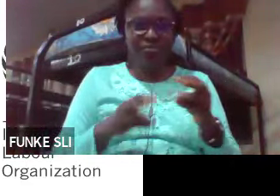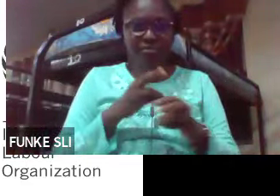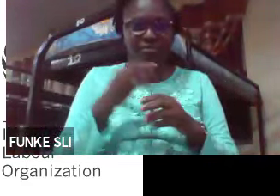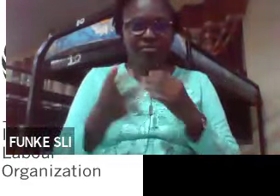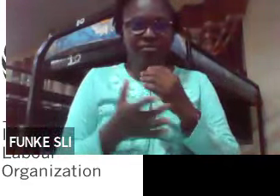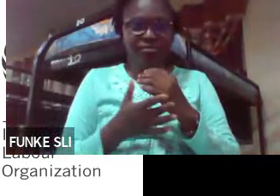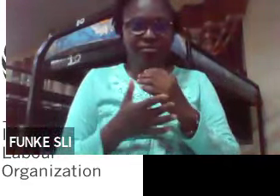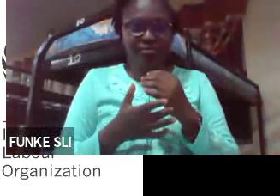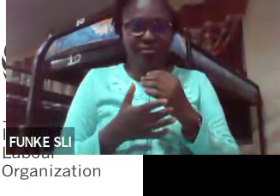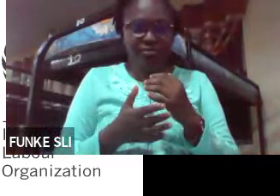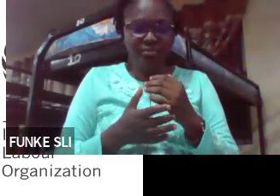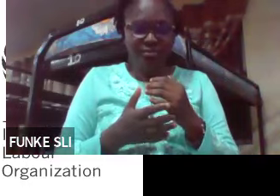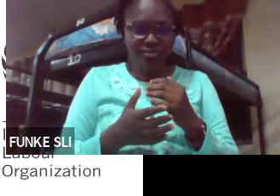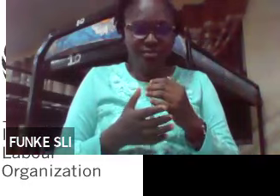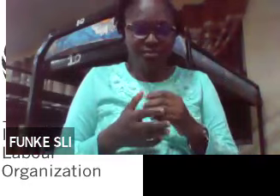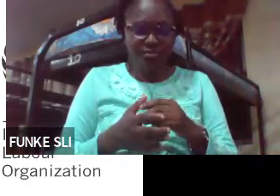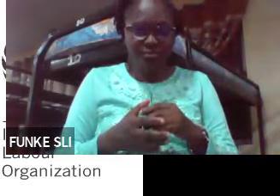Queen Christopher: Because tech is going